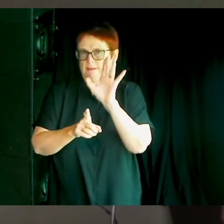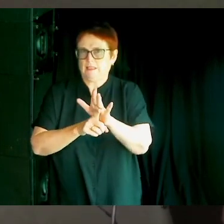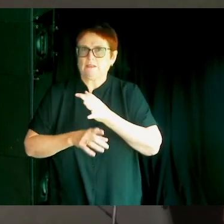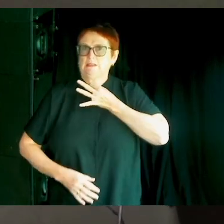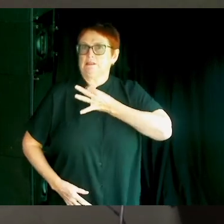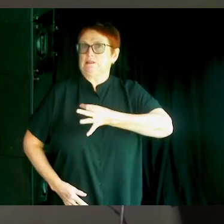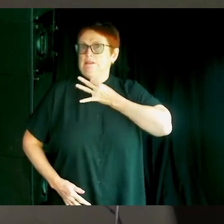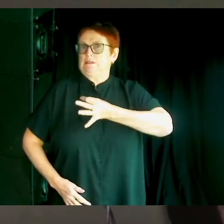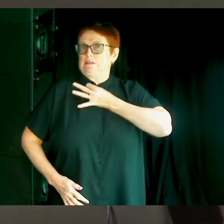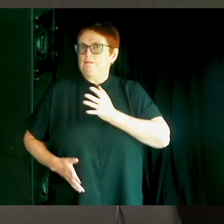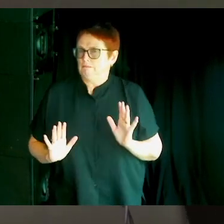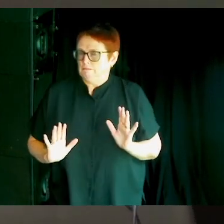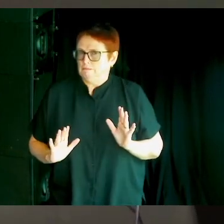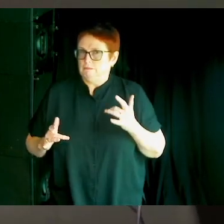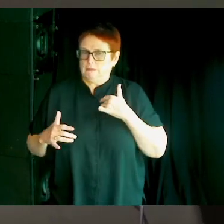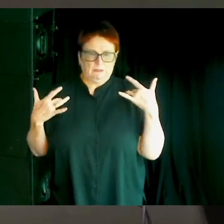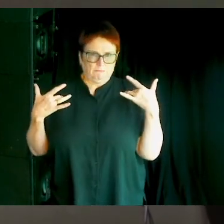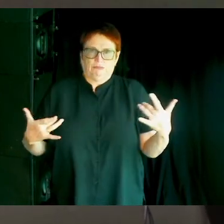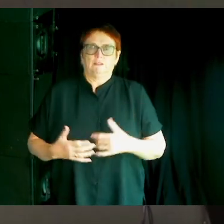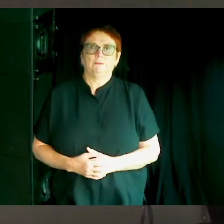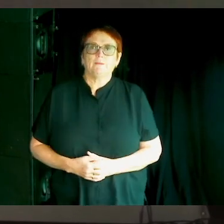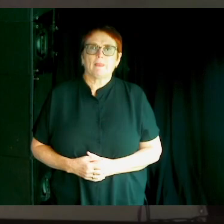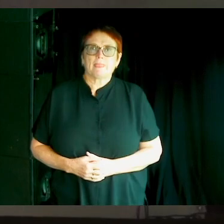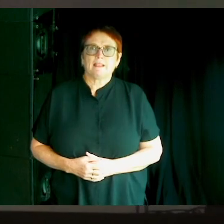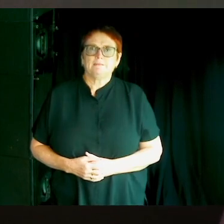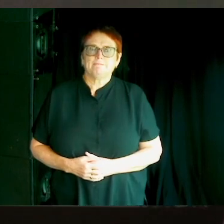and always challenge my my customer is called eat at your own risk chili jam